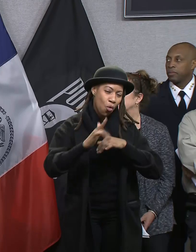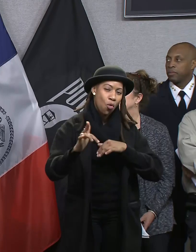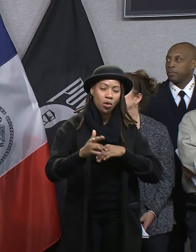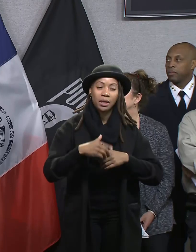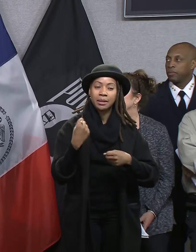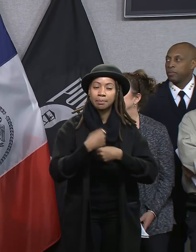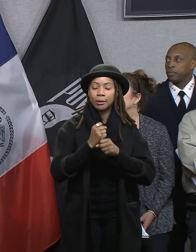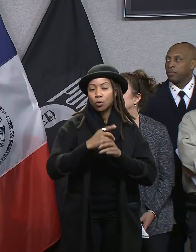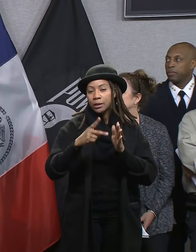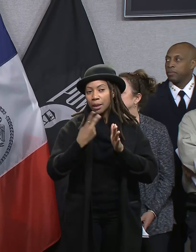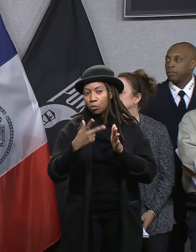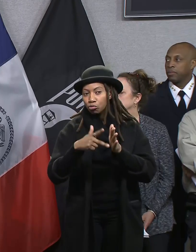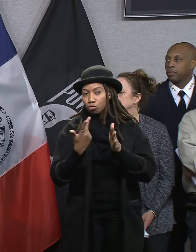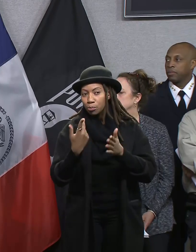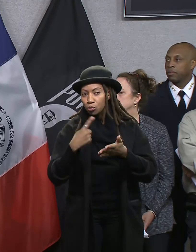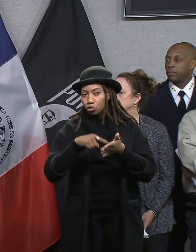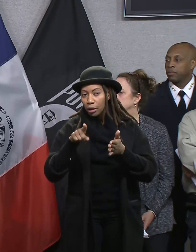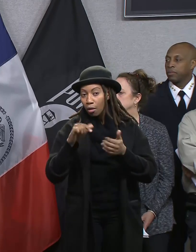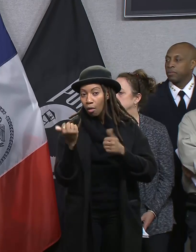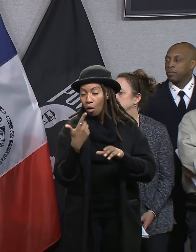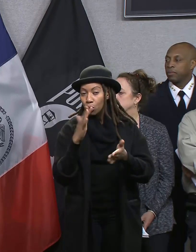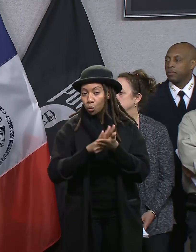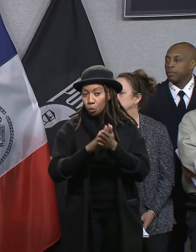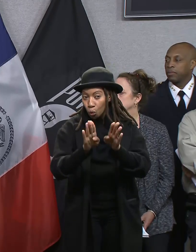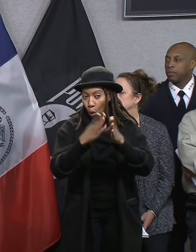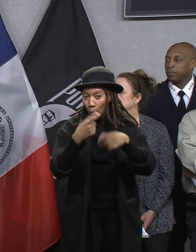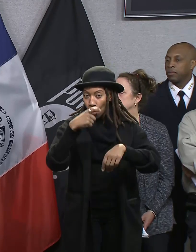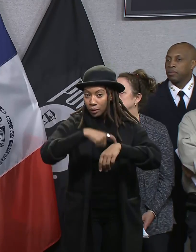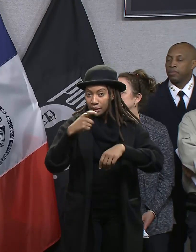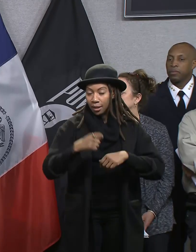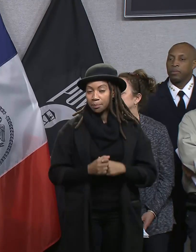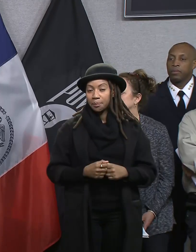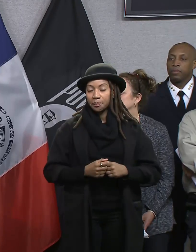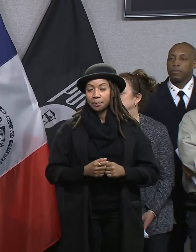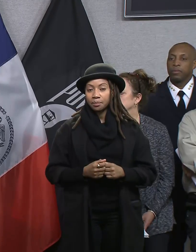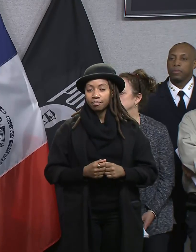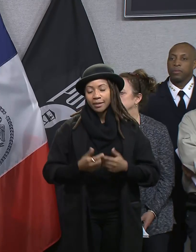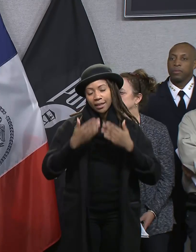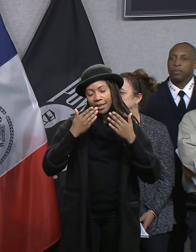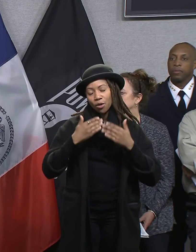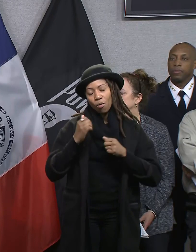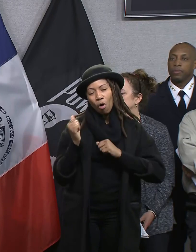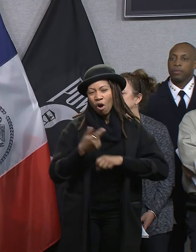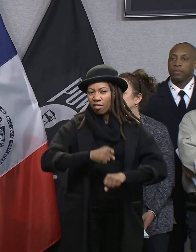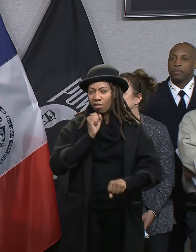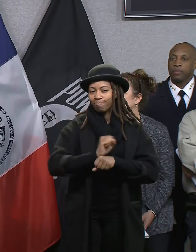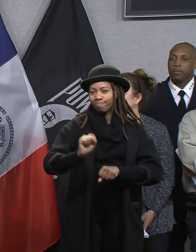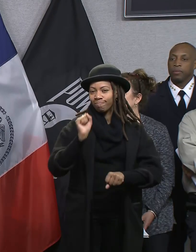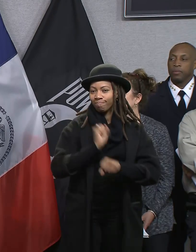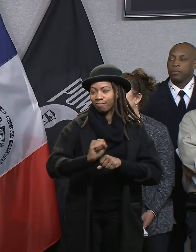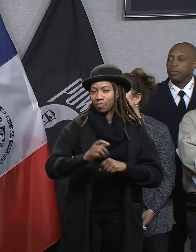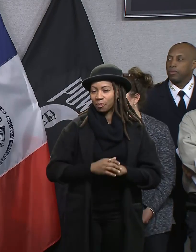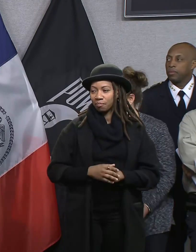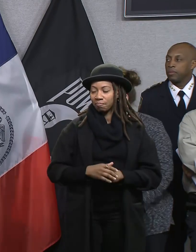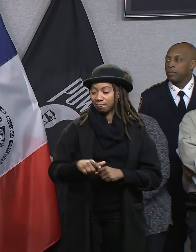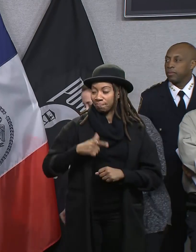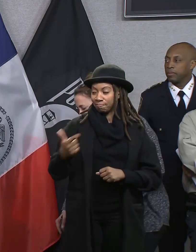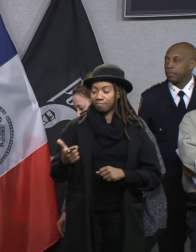BEEN DOING. EVERYONE WAS UP FROM HER TEAM VERY EARLY THIS MORNING TO DOUBLEH CE CKAN D MAKE SURE SCHOOL